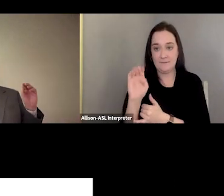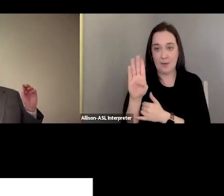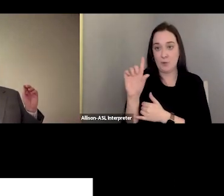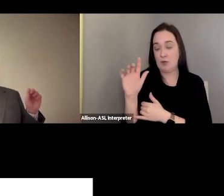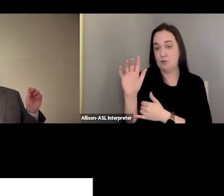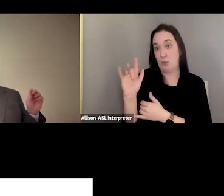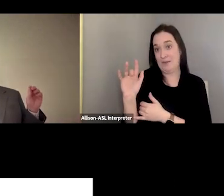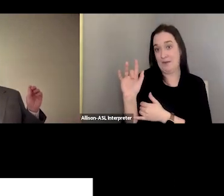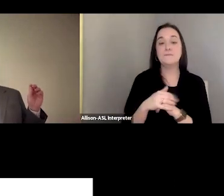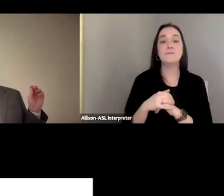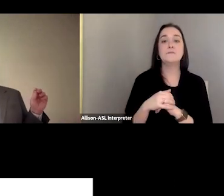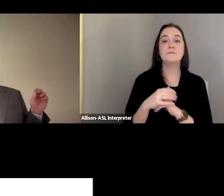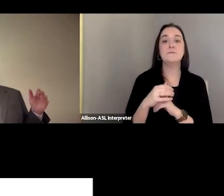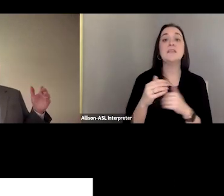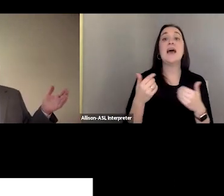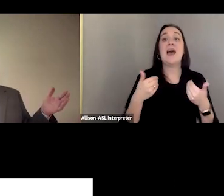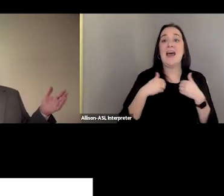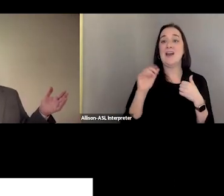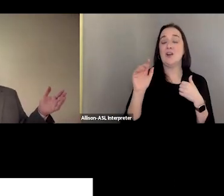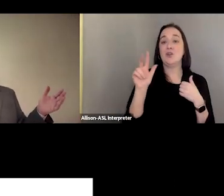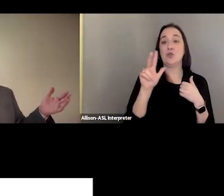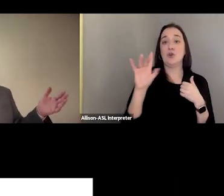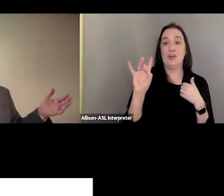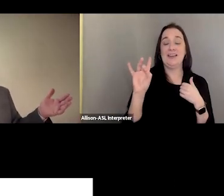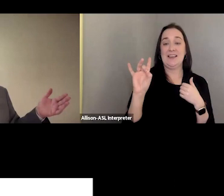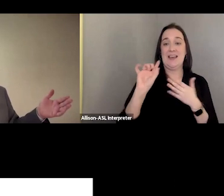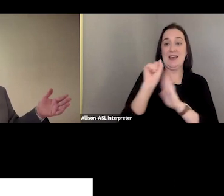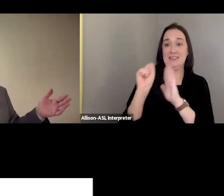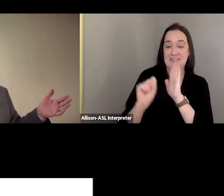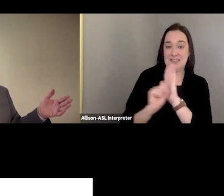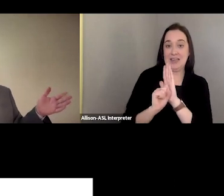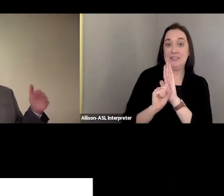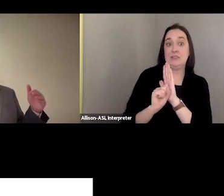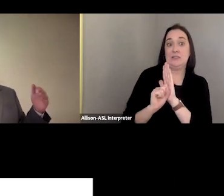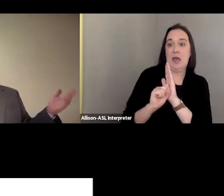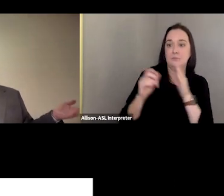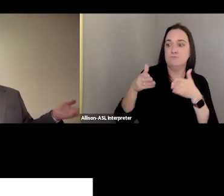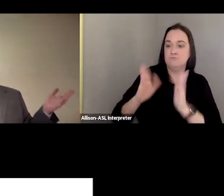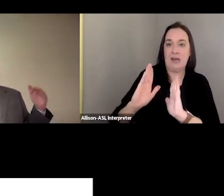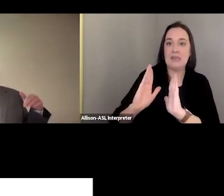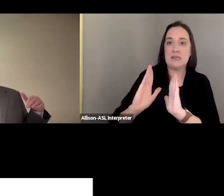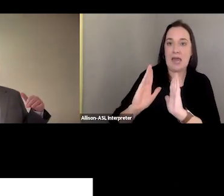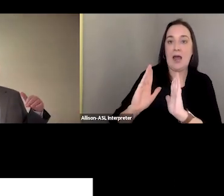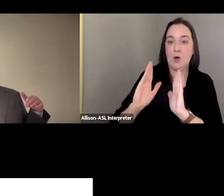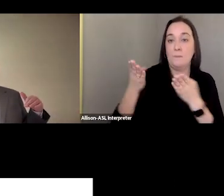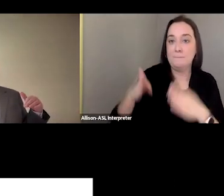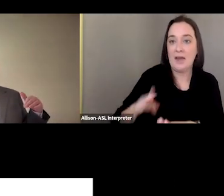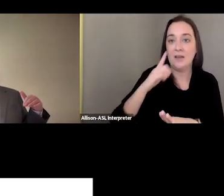is that there are 38 states that legalized some form of sports betting, including Washington, DC and Puerto Rico.